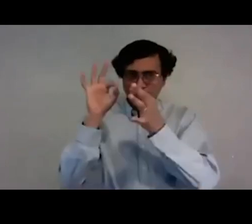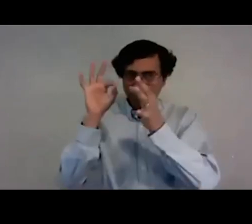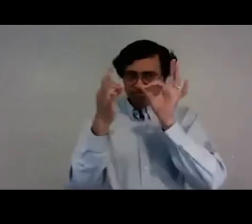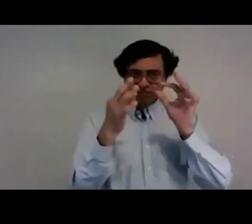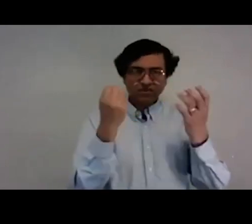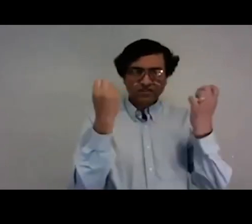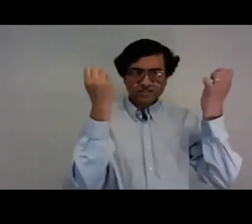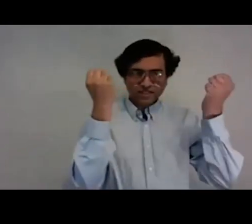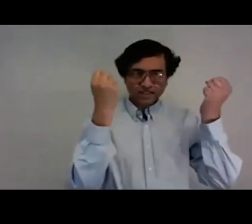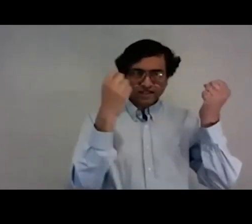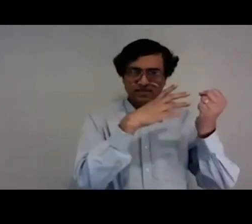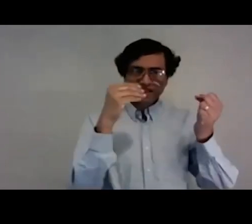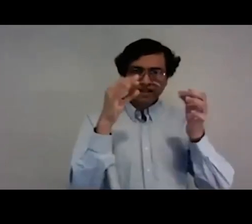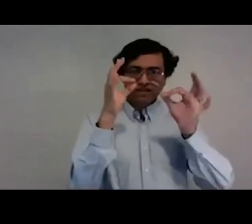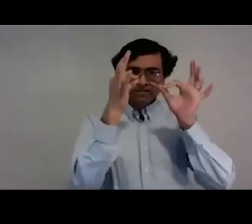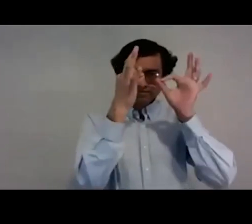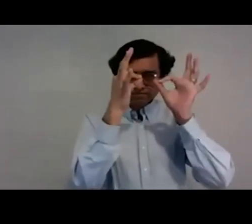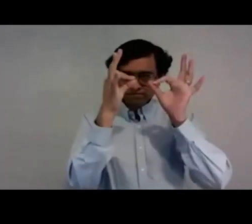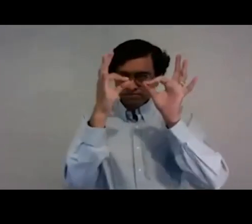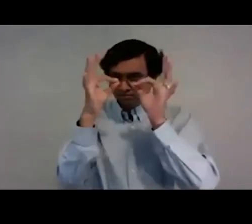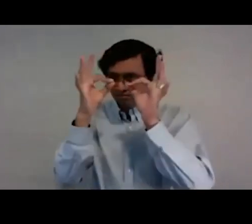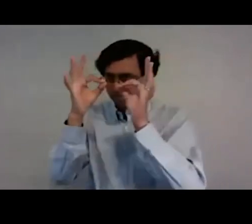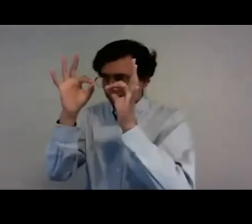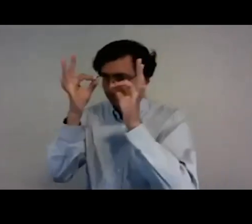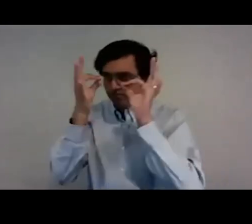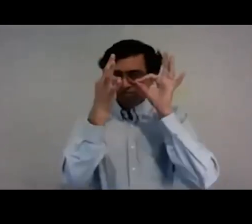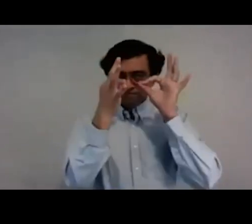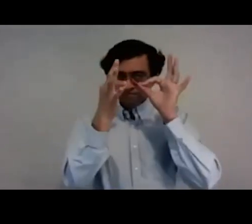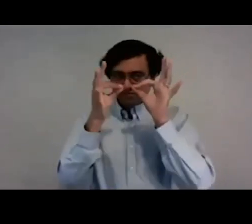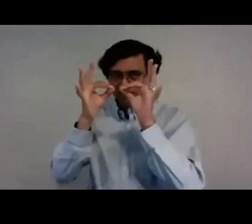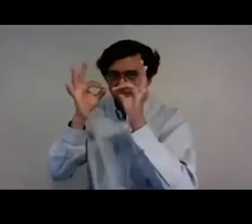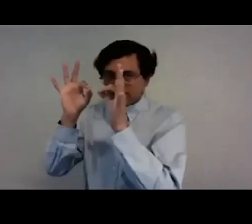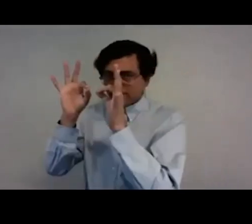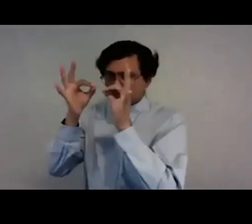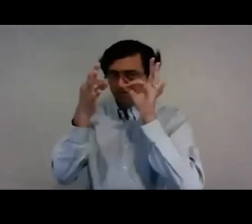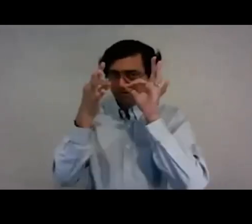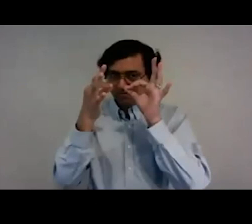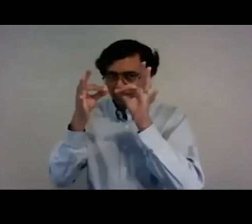You will notice again that the eye gaze is changing, but in a different way -- pattern